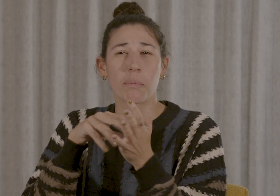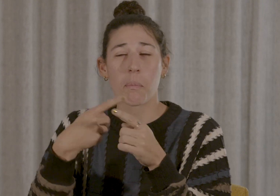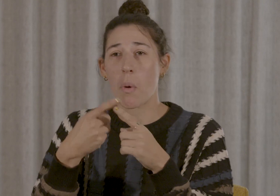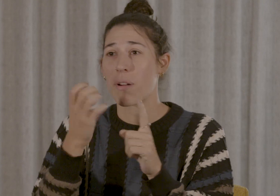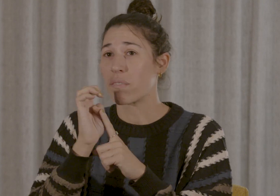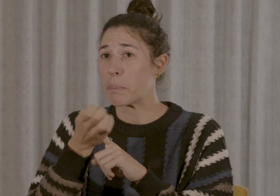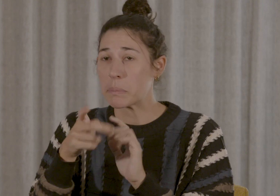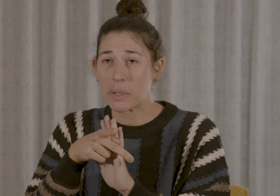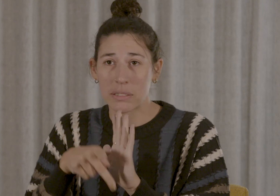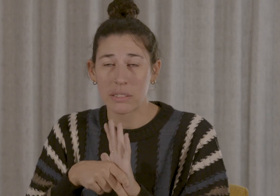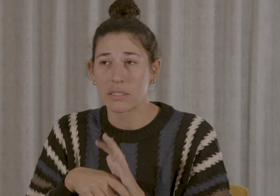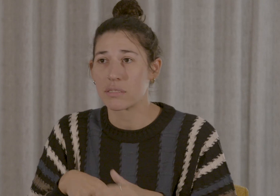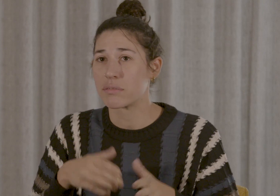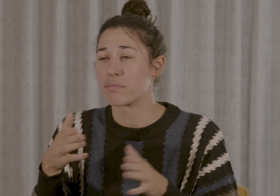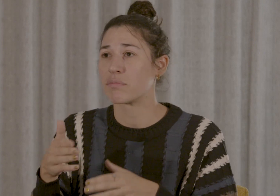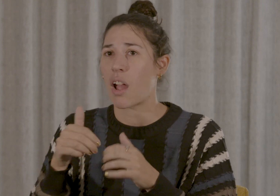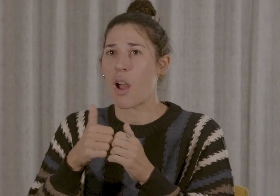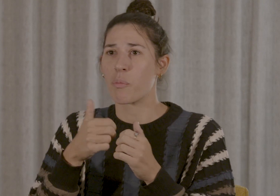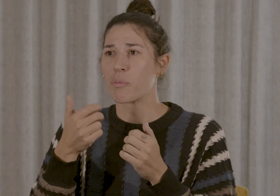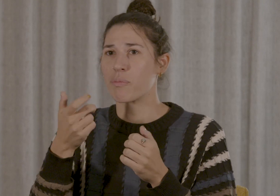I learned more about environmental policy.